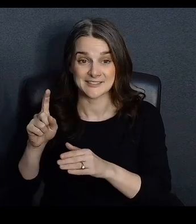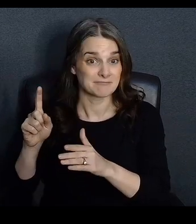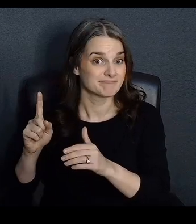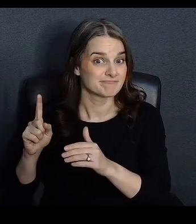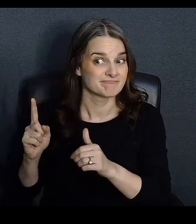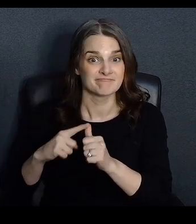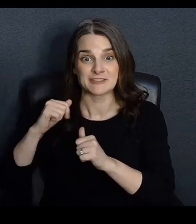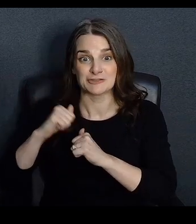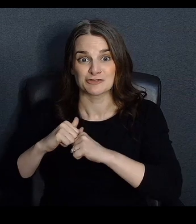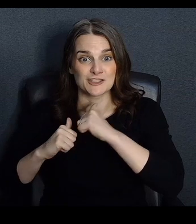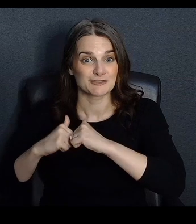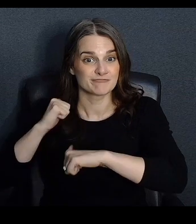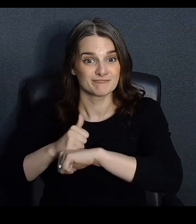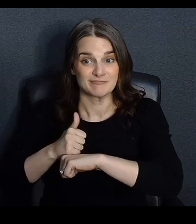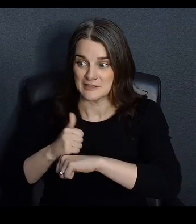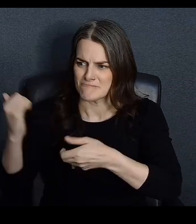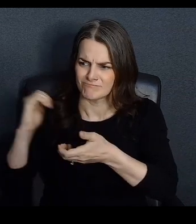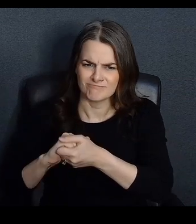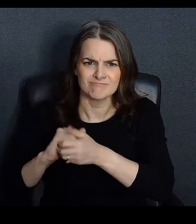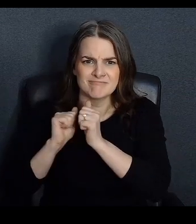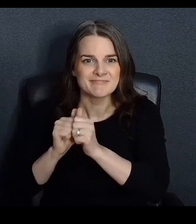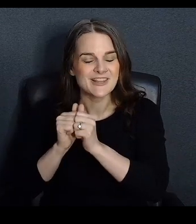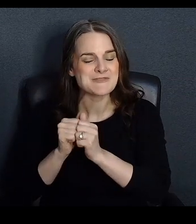and doing it together would be a great experience if possible. Absolutely.